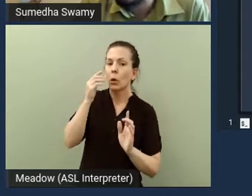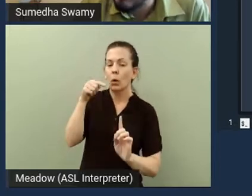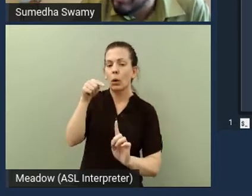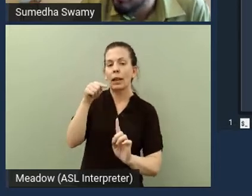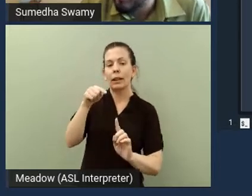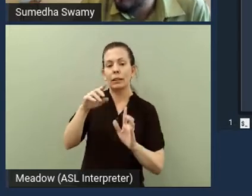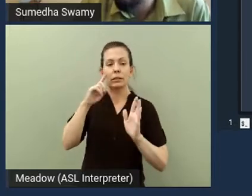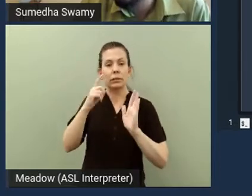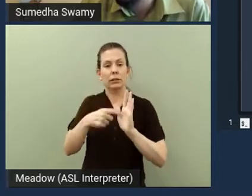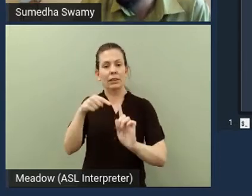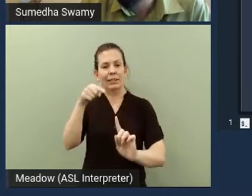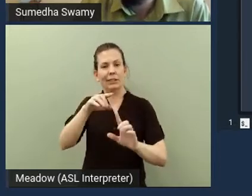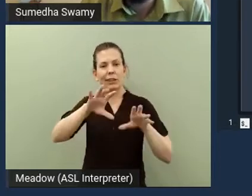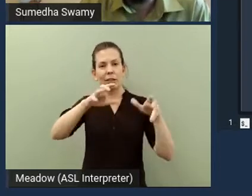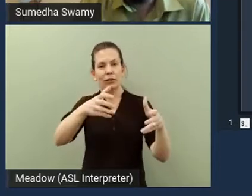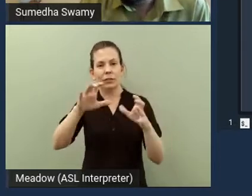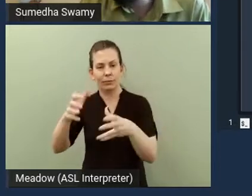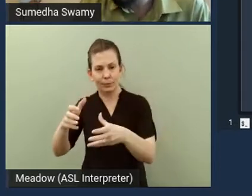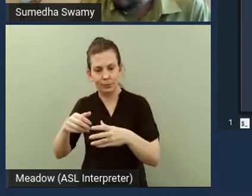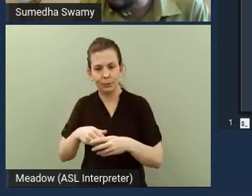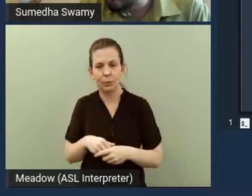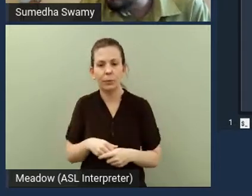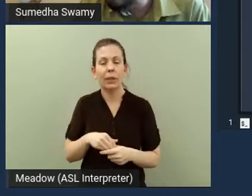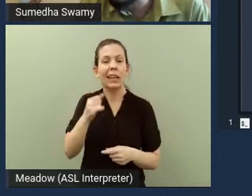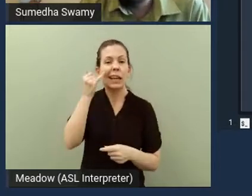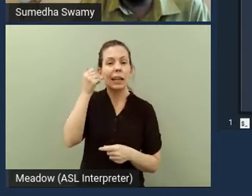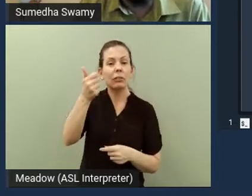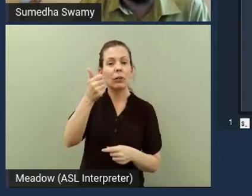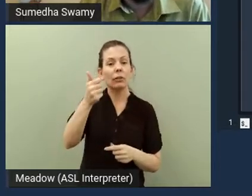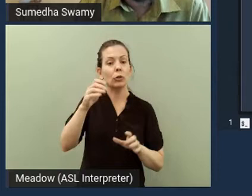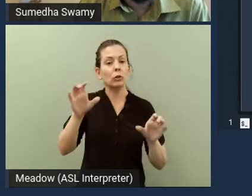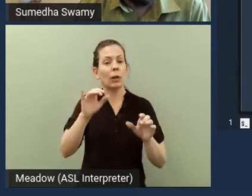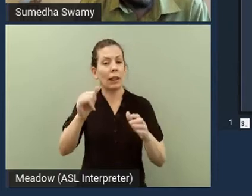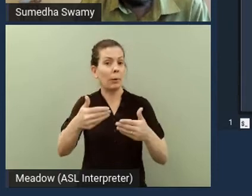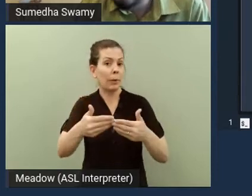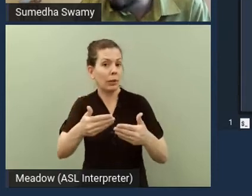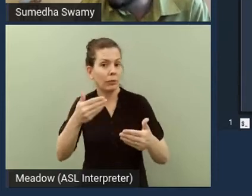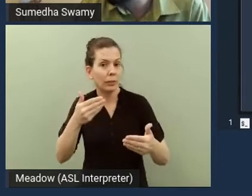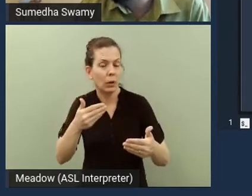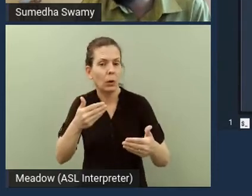with just what I demonstrated, right? If you had to do this before, you had to switch,